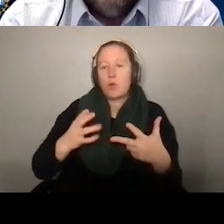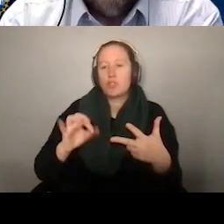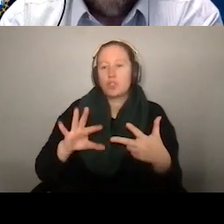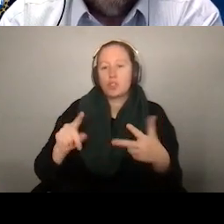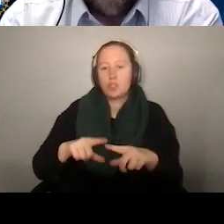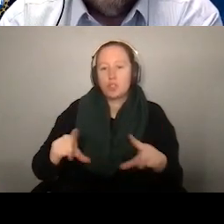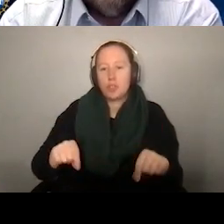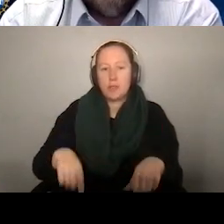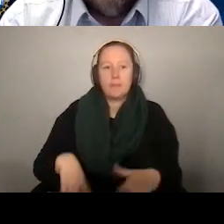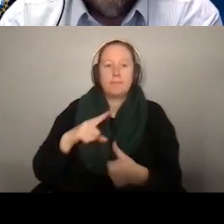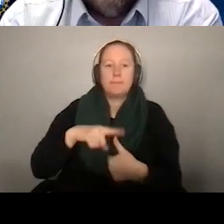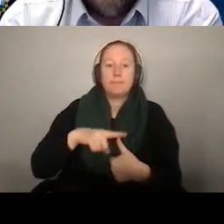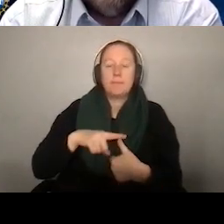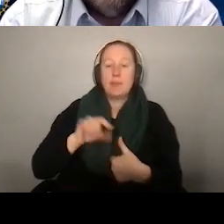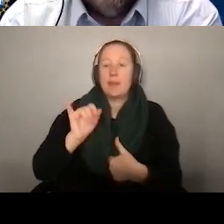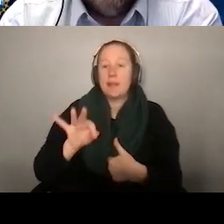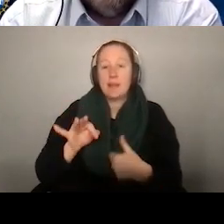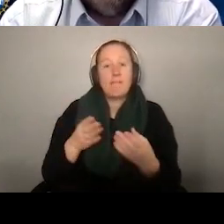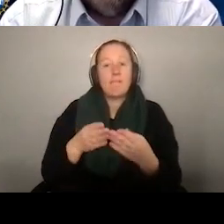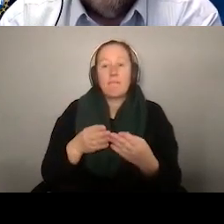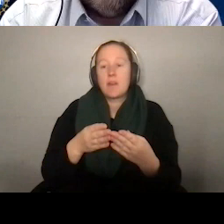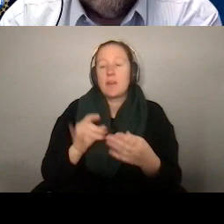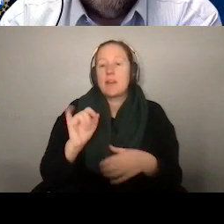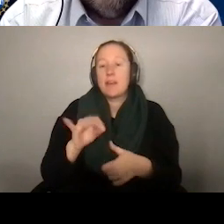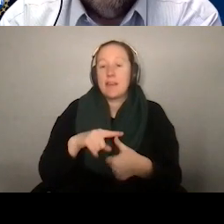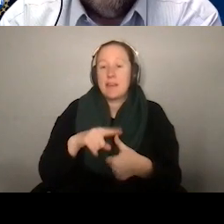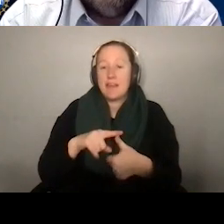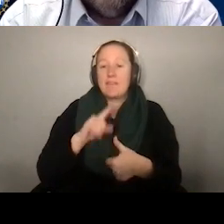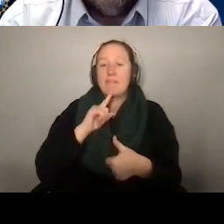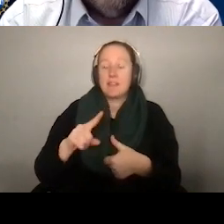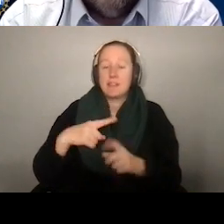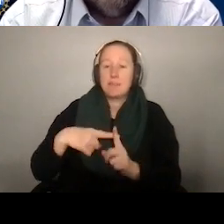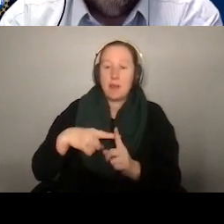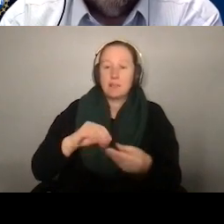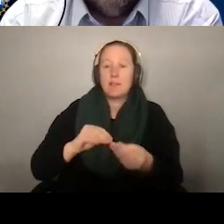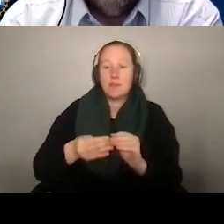ACMS as long as your overall payment request is a net positive, you can submit a credit against an award